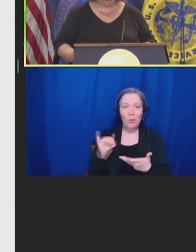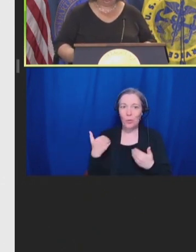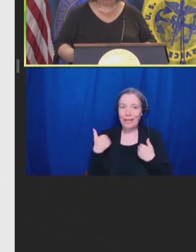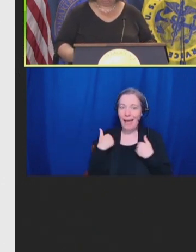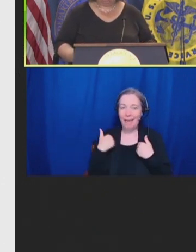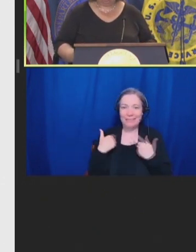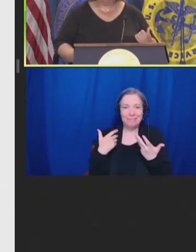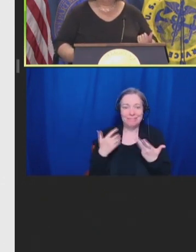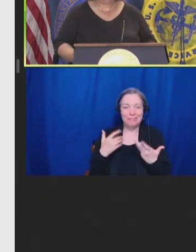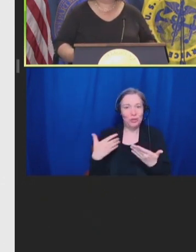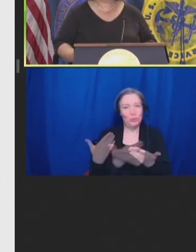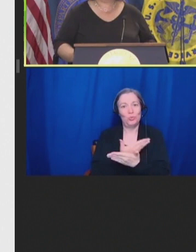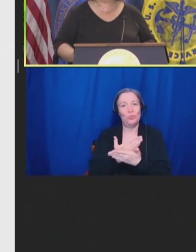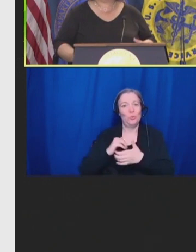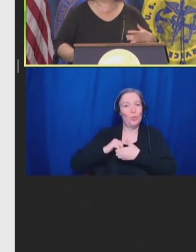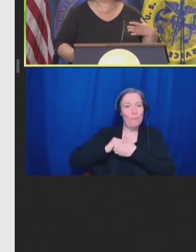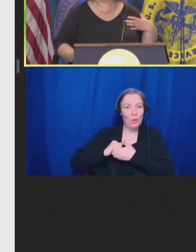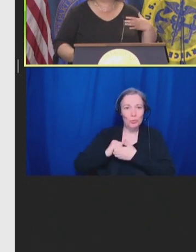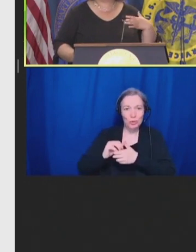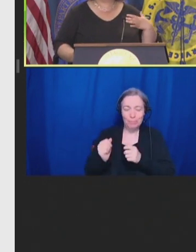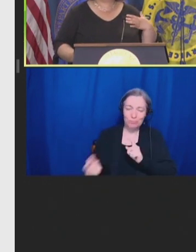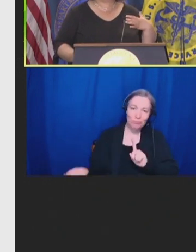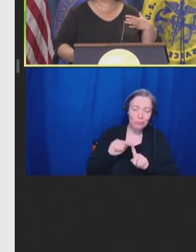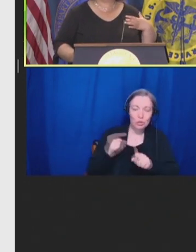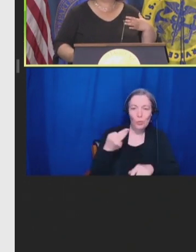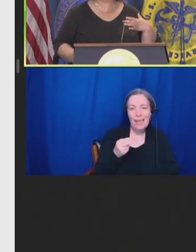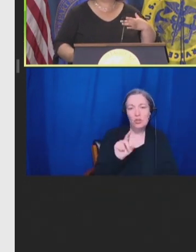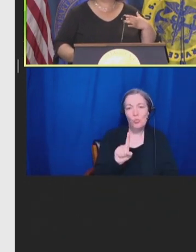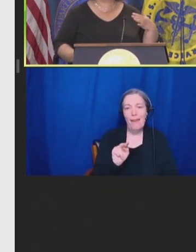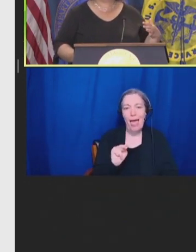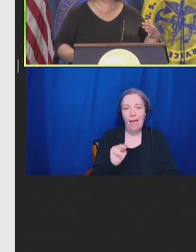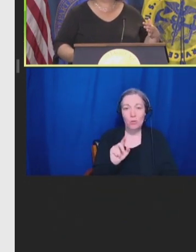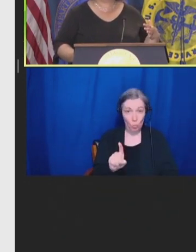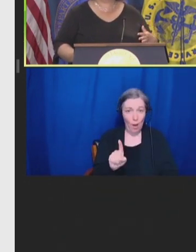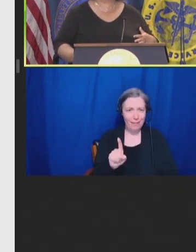community health organizations and community organizations in general, whether they were